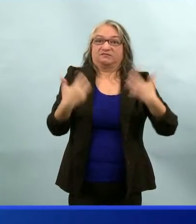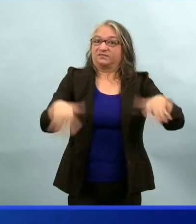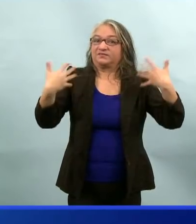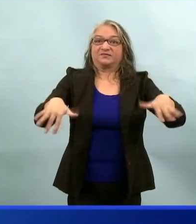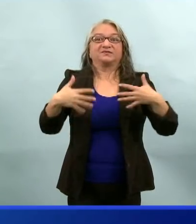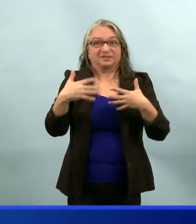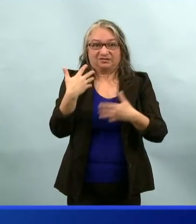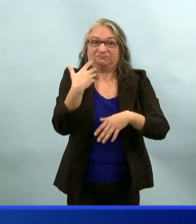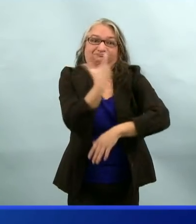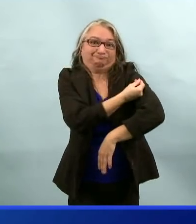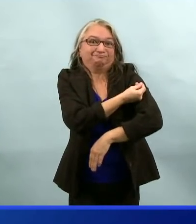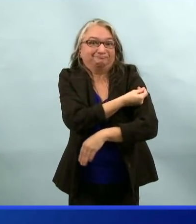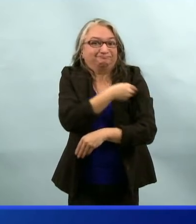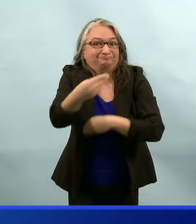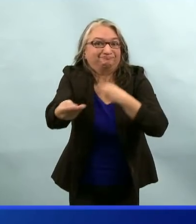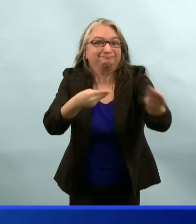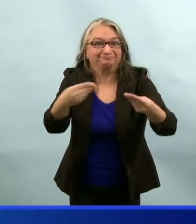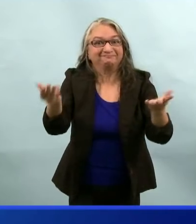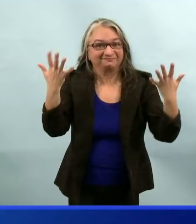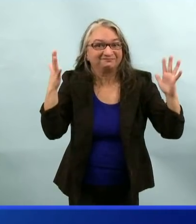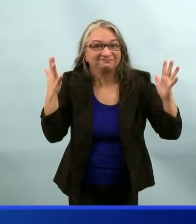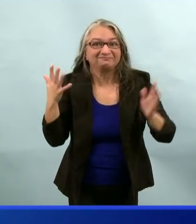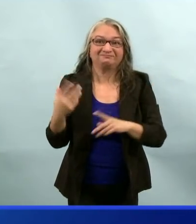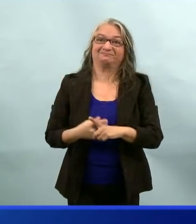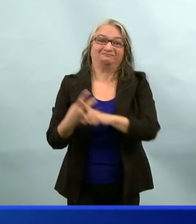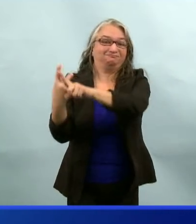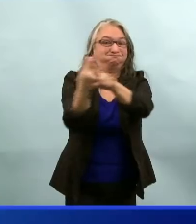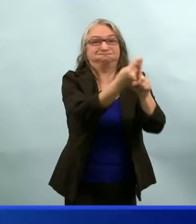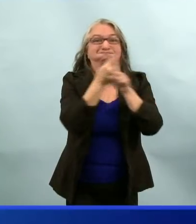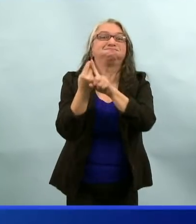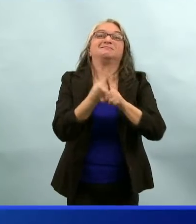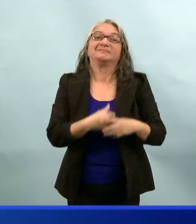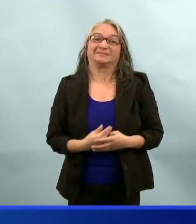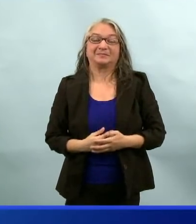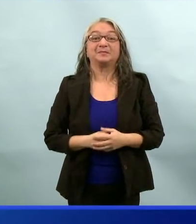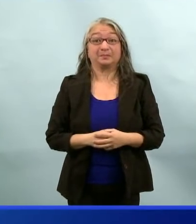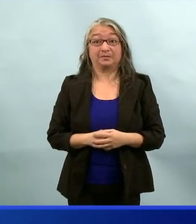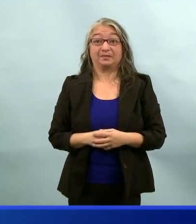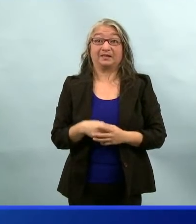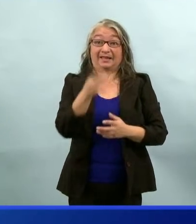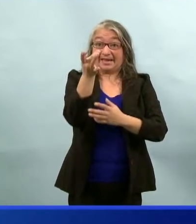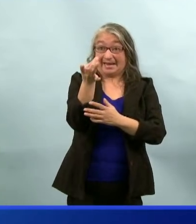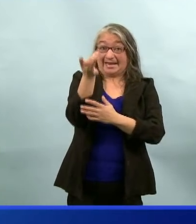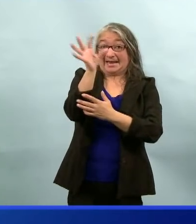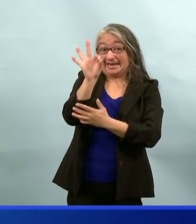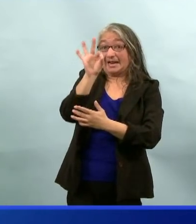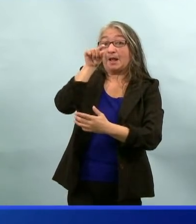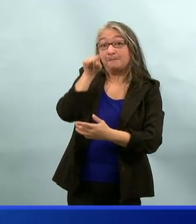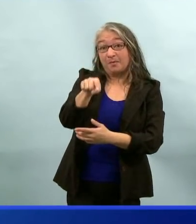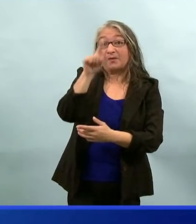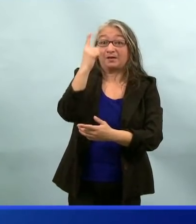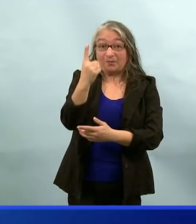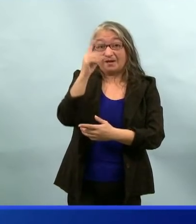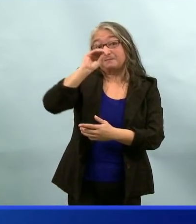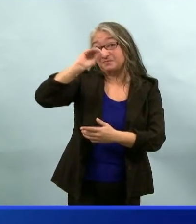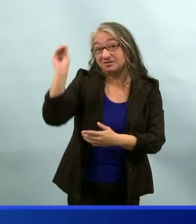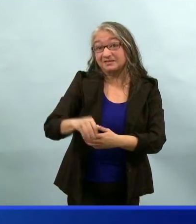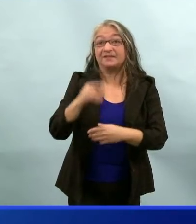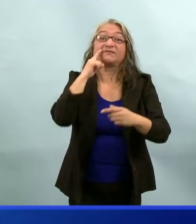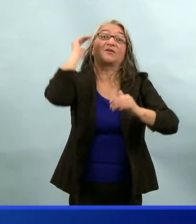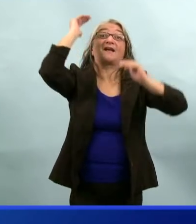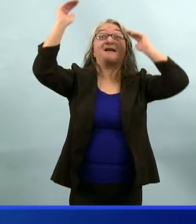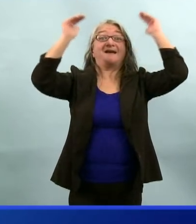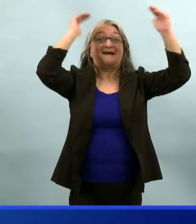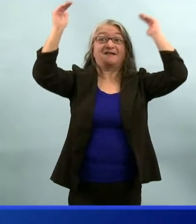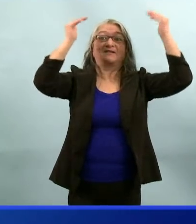campaign began in our province 89.1 percent of the adult population have been immunized with at least